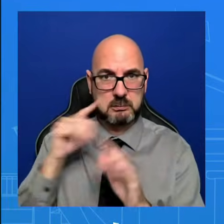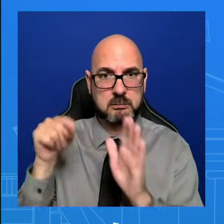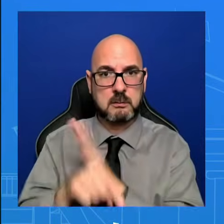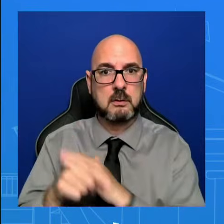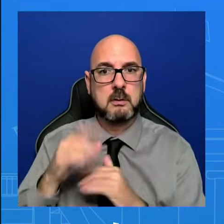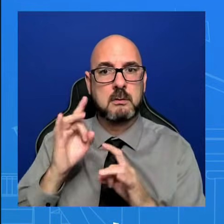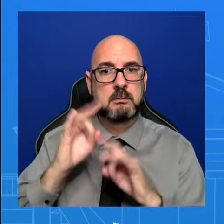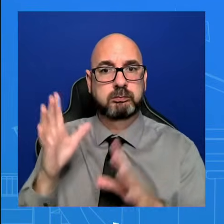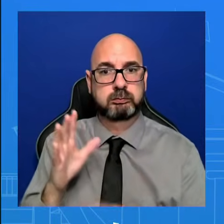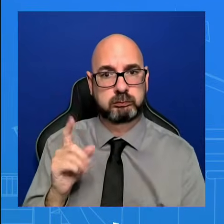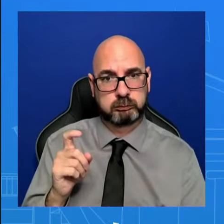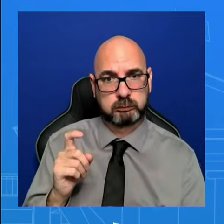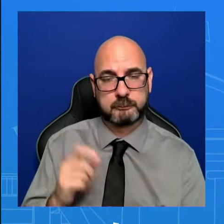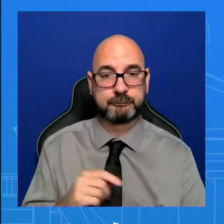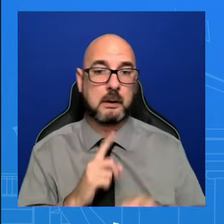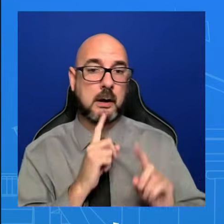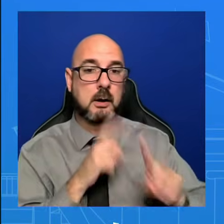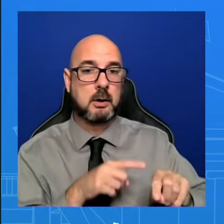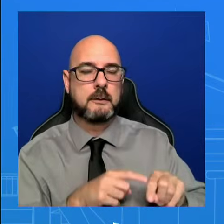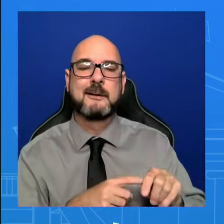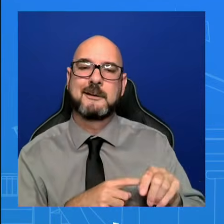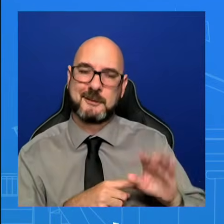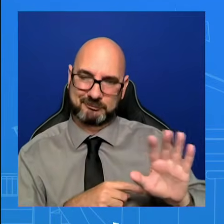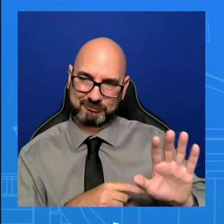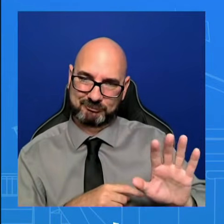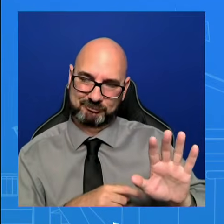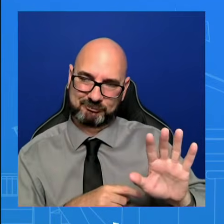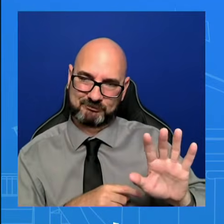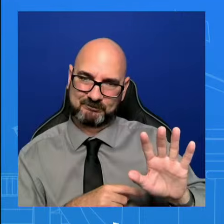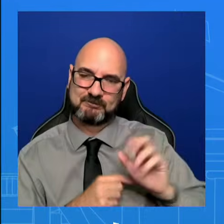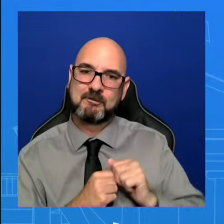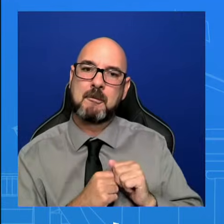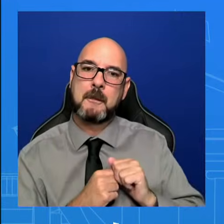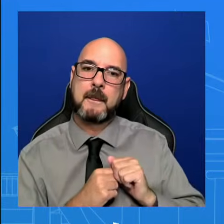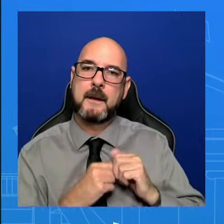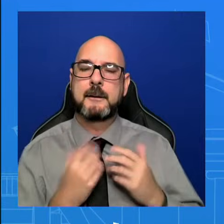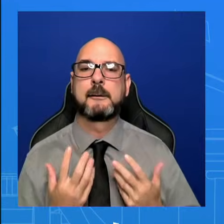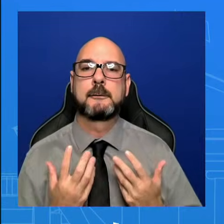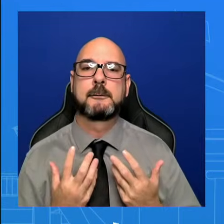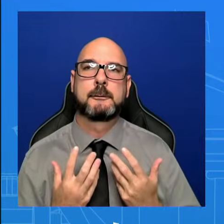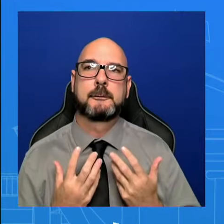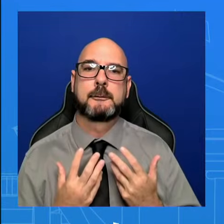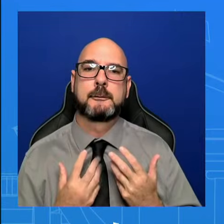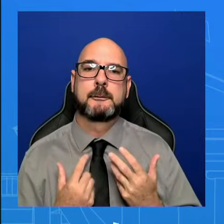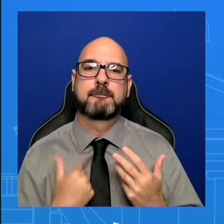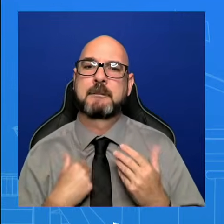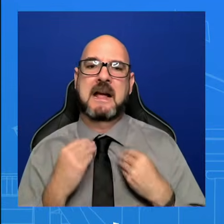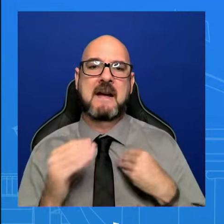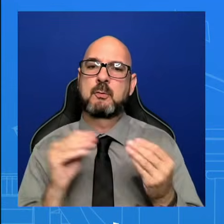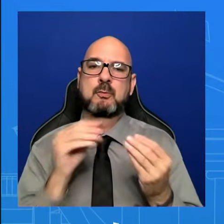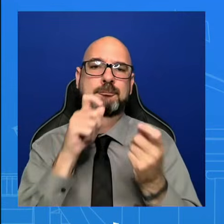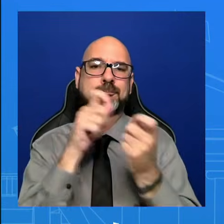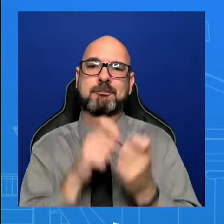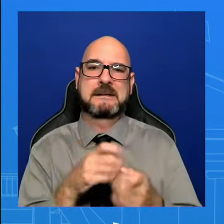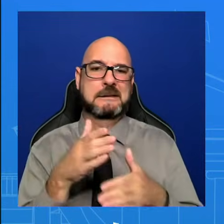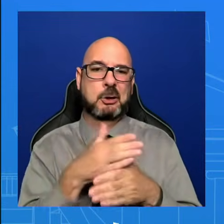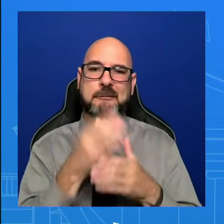I don't have any -- any details to share with you at this time. But the President -- and you saw this in his statement yesterday --